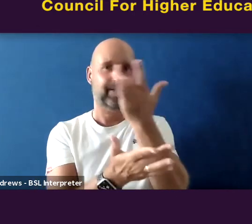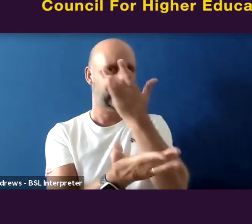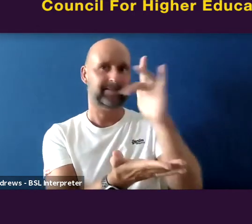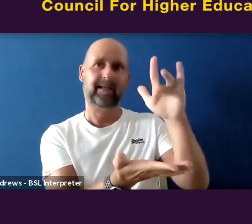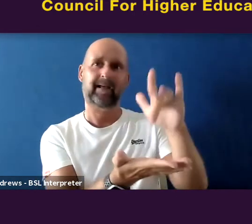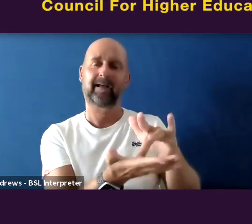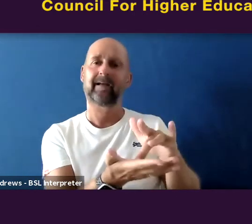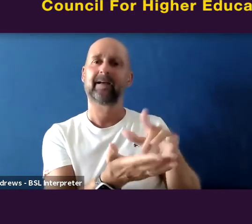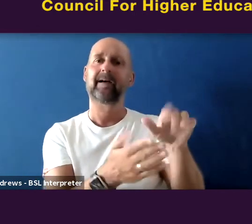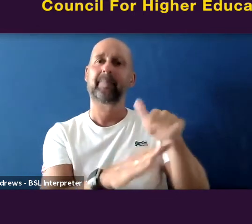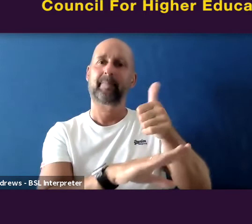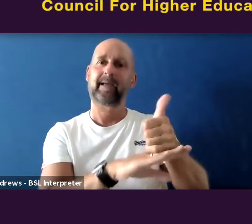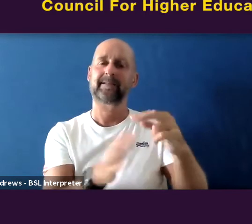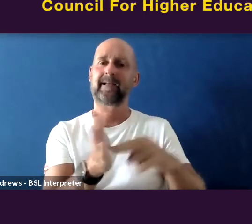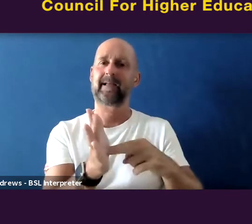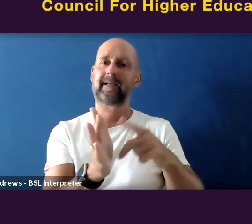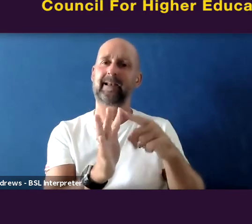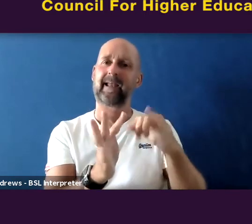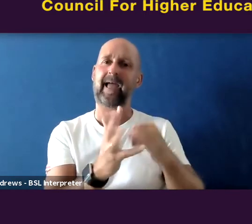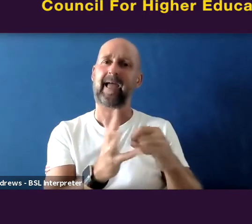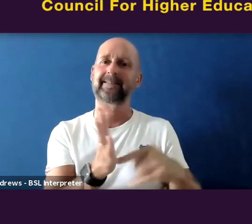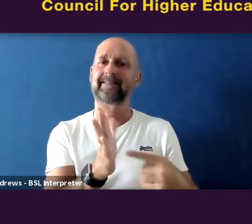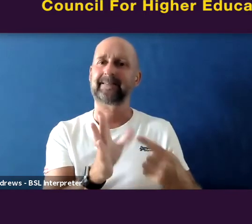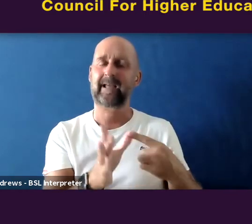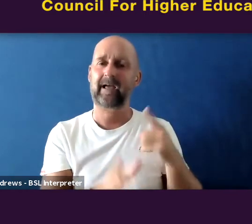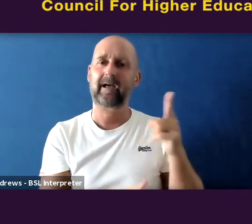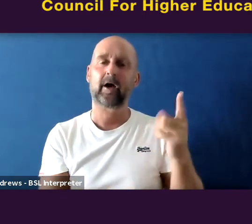NESTA has additionally recently identified